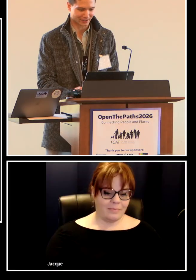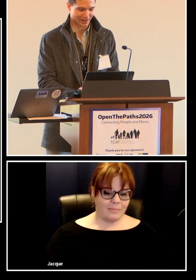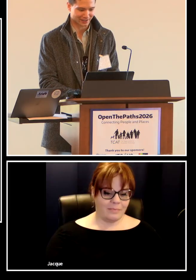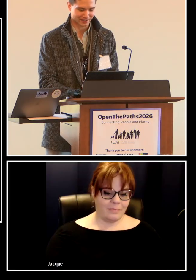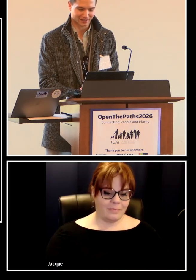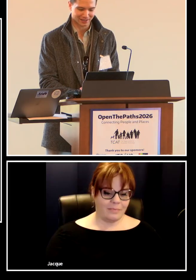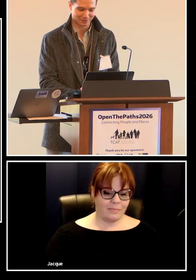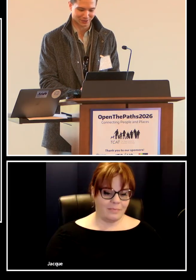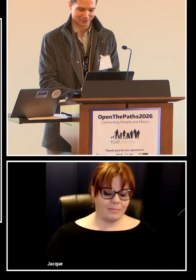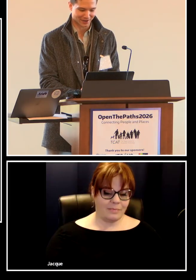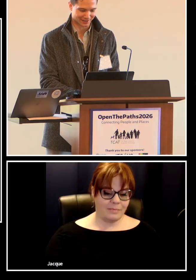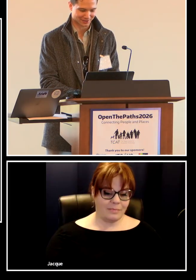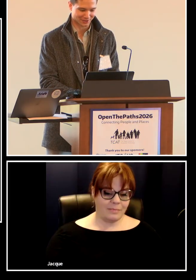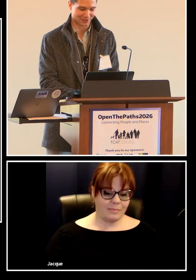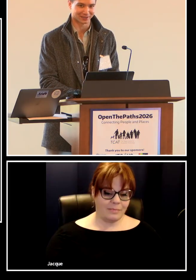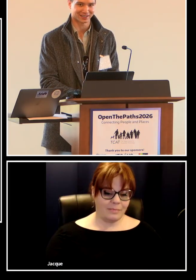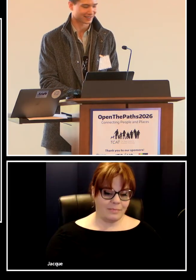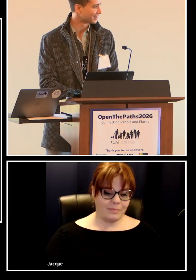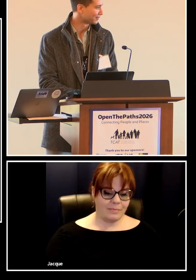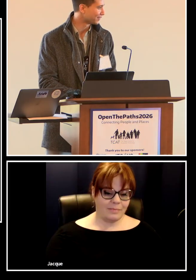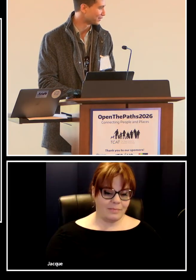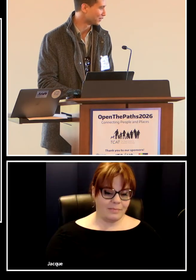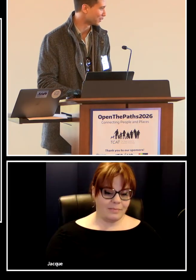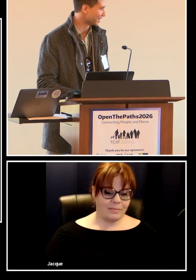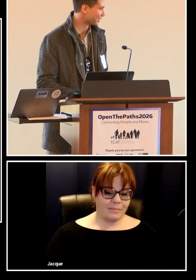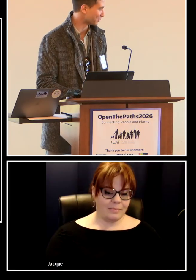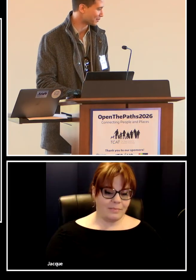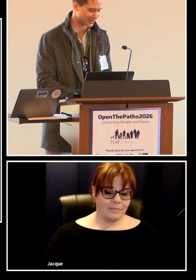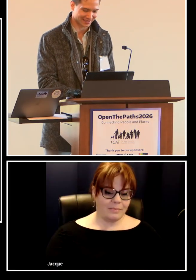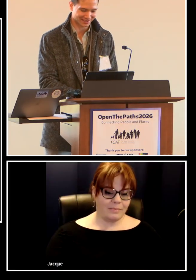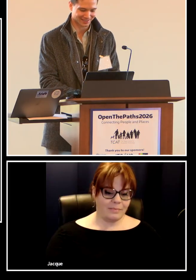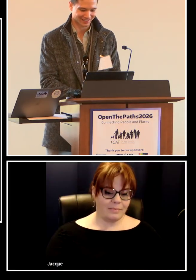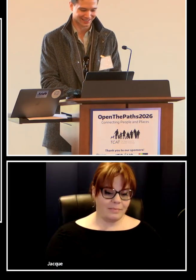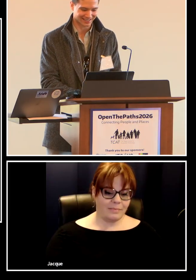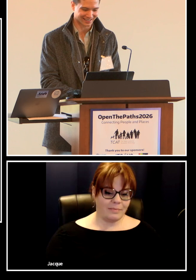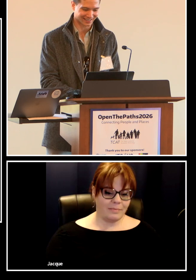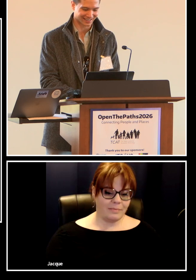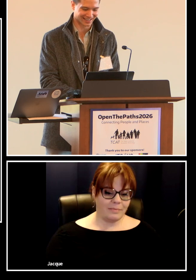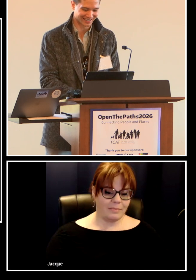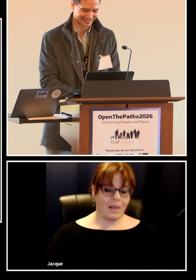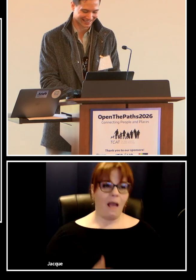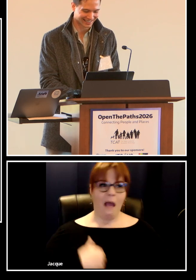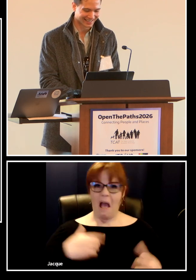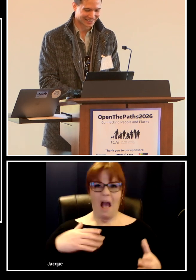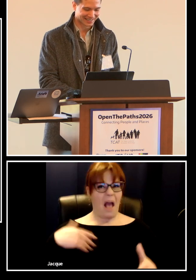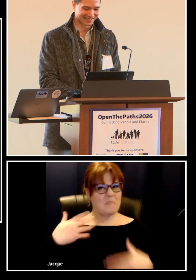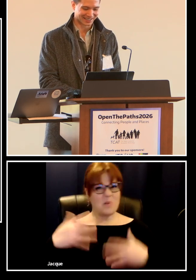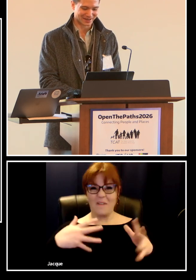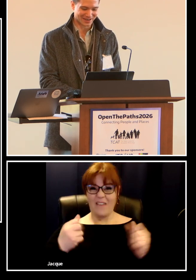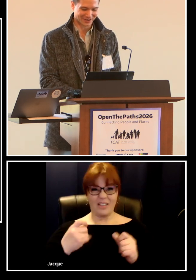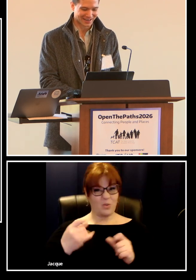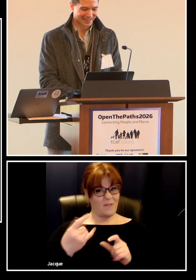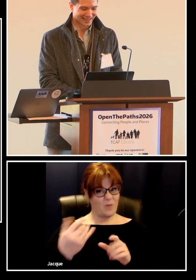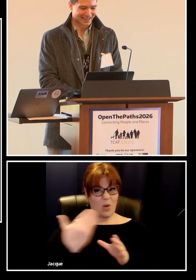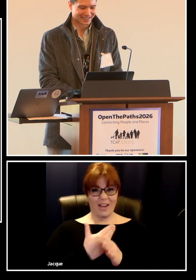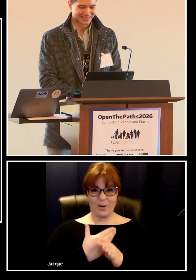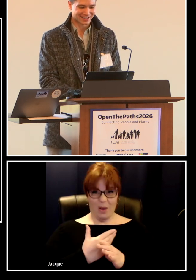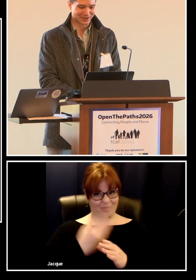All right, I'm going fast. So, uh if if you want to interrupt and in let me know. So,